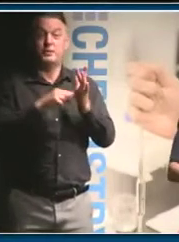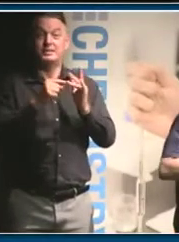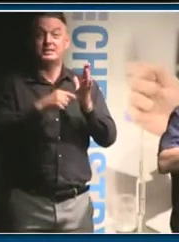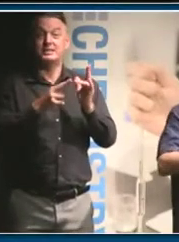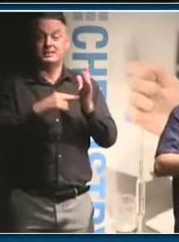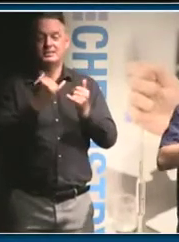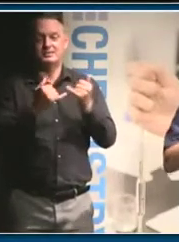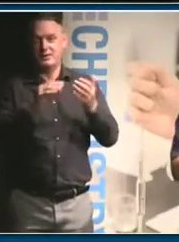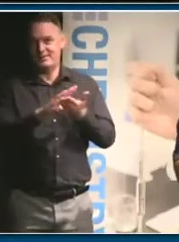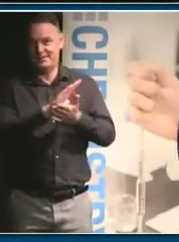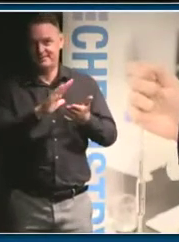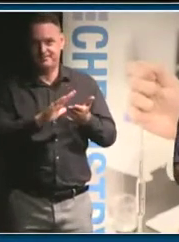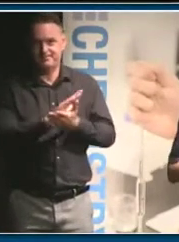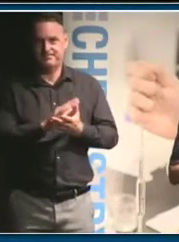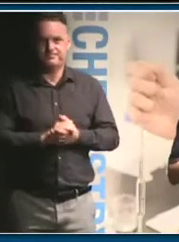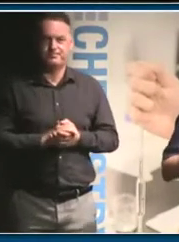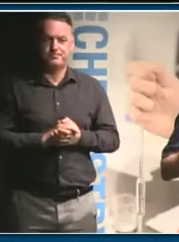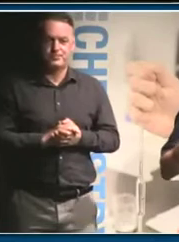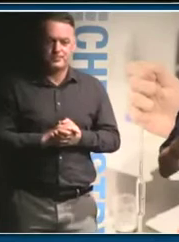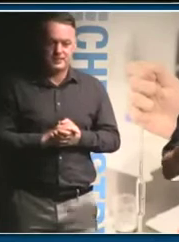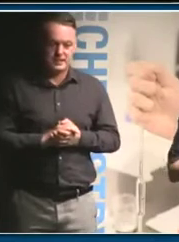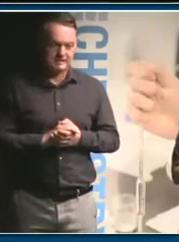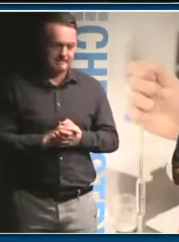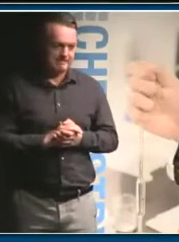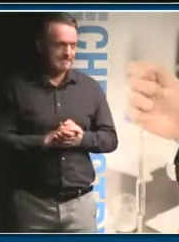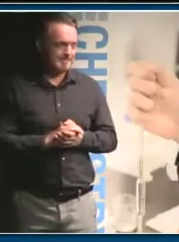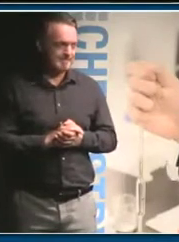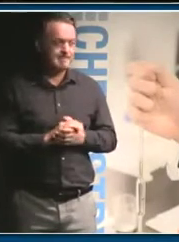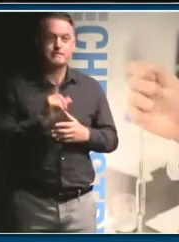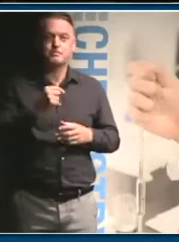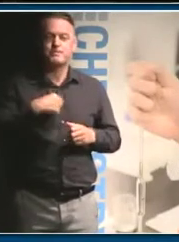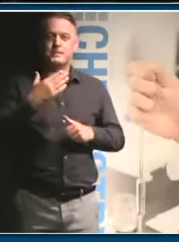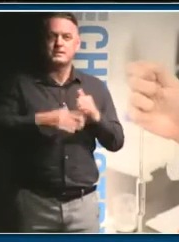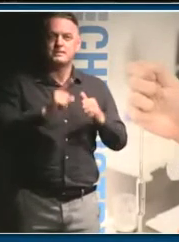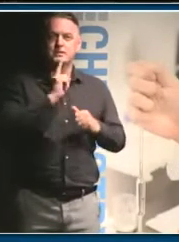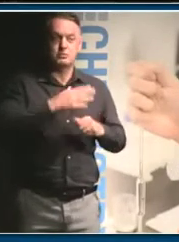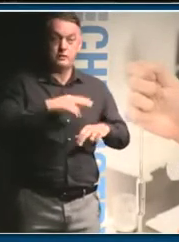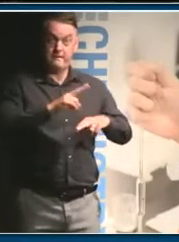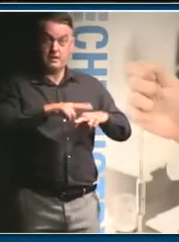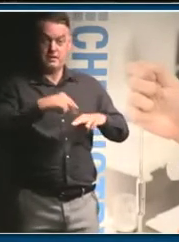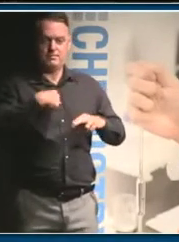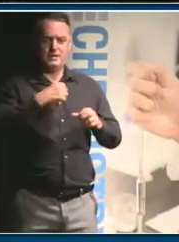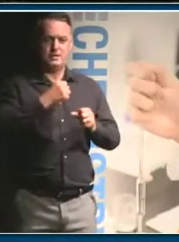So things are going… you know so I never told my father that I was a graduate student. He would